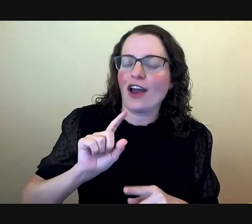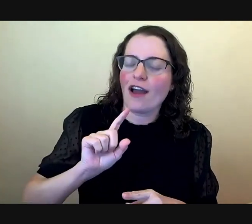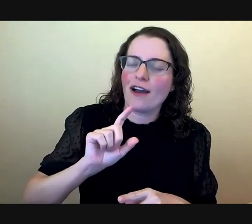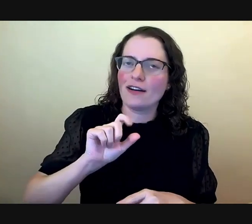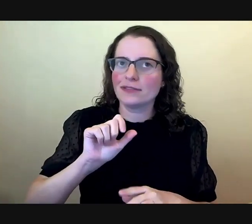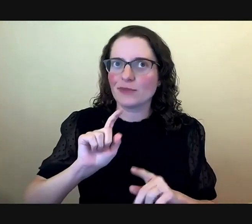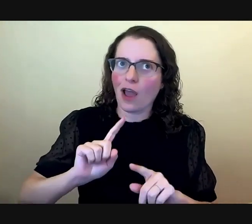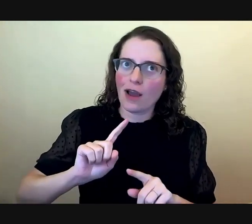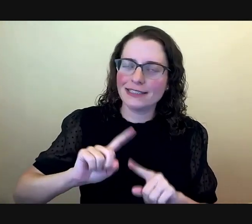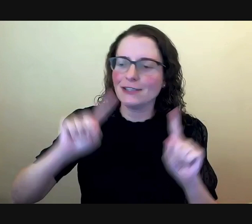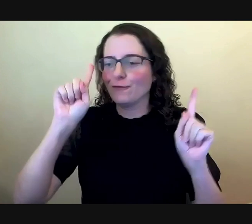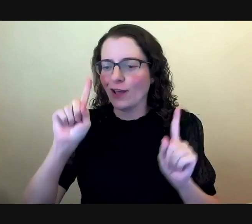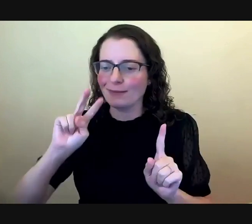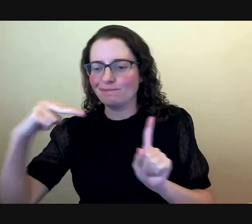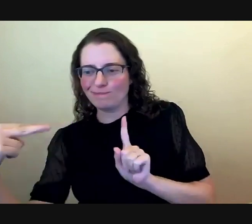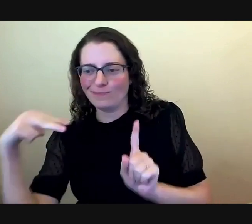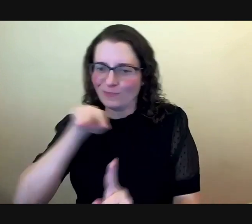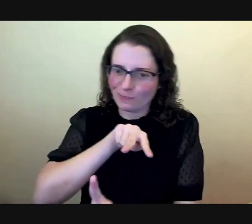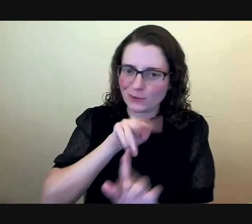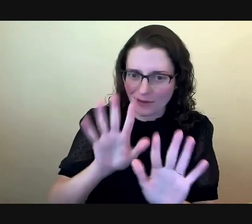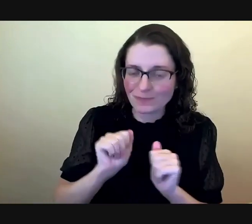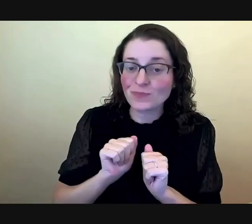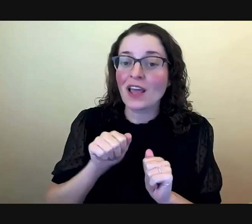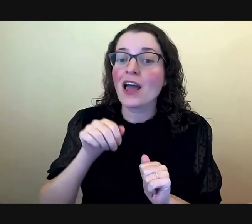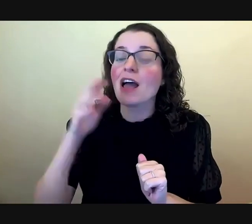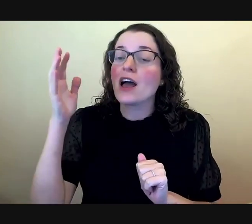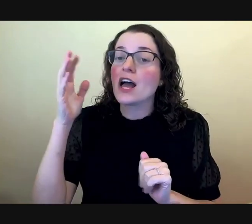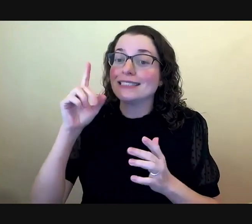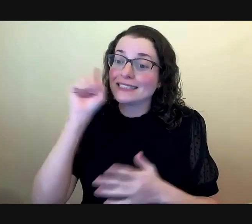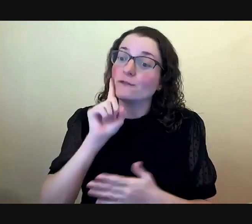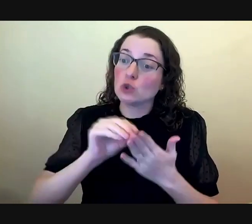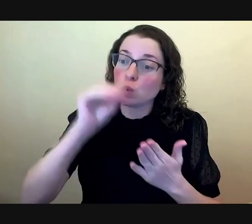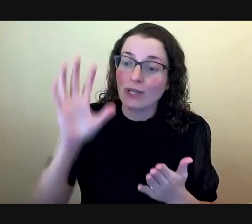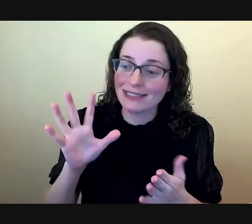So this is maybe just a different perspective here.